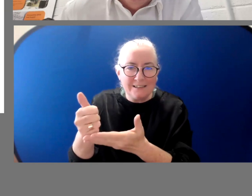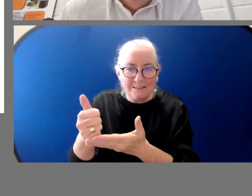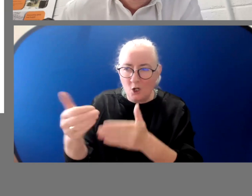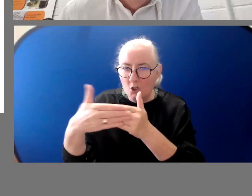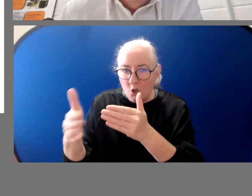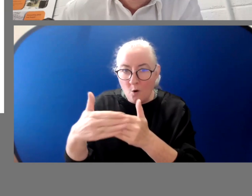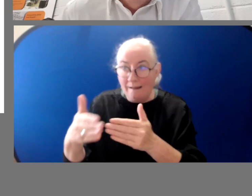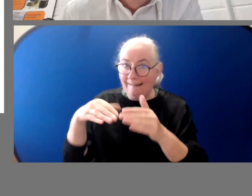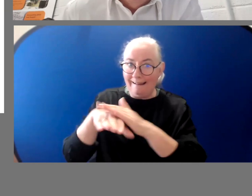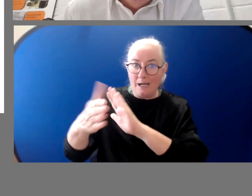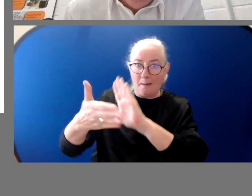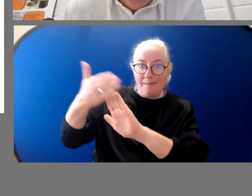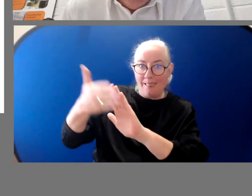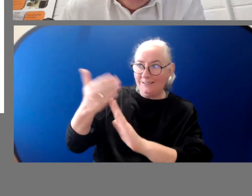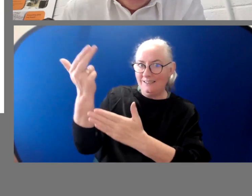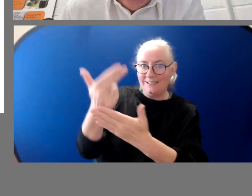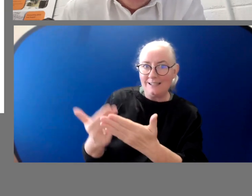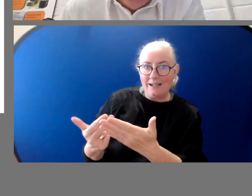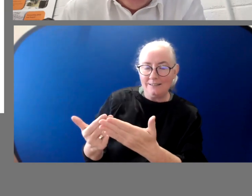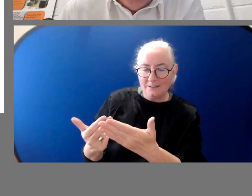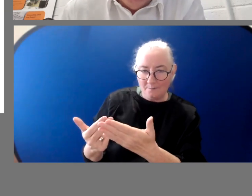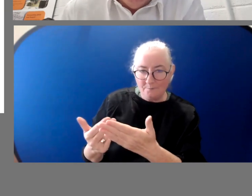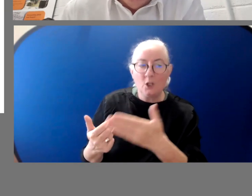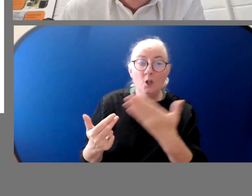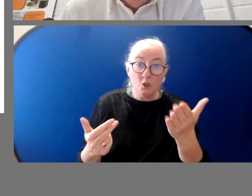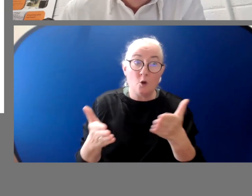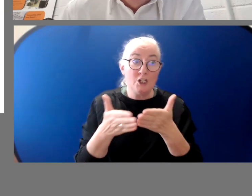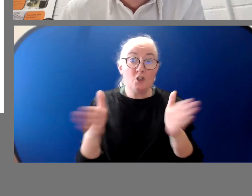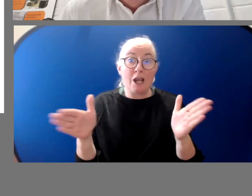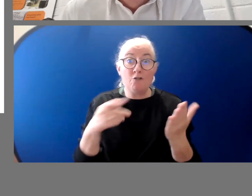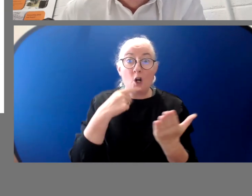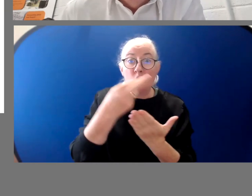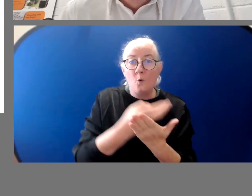the building that they're designing but I suppose as a general rule of thumb automated sliding doors